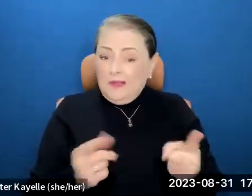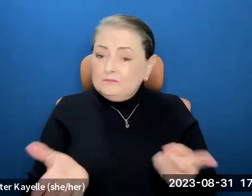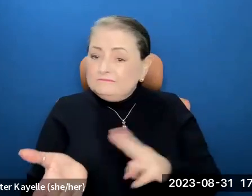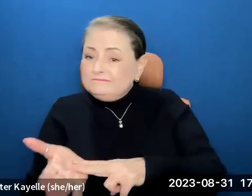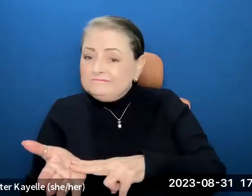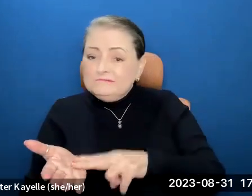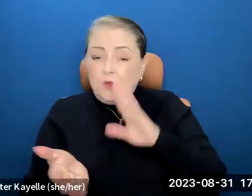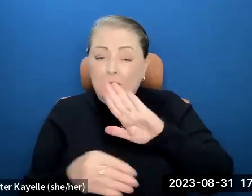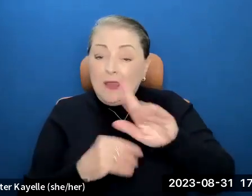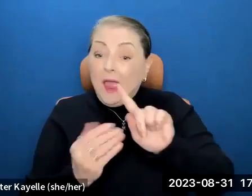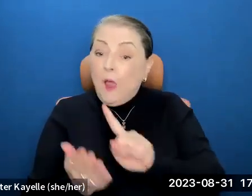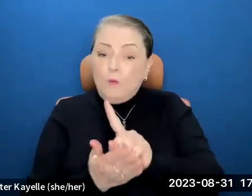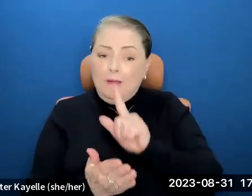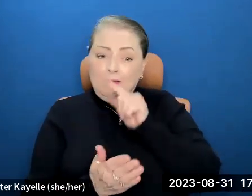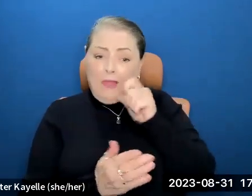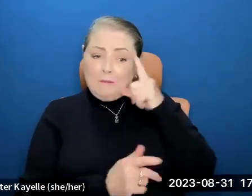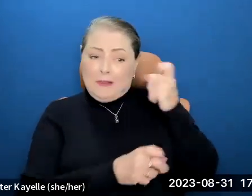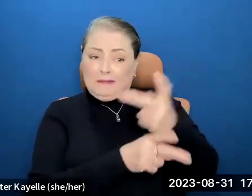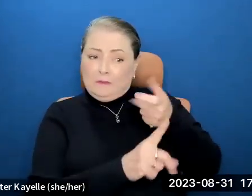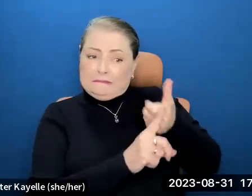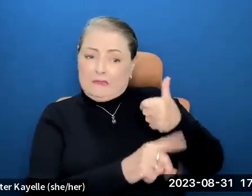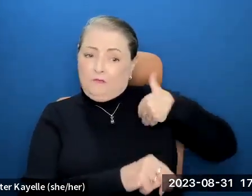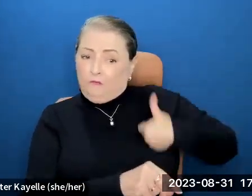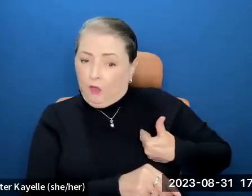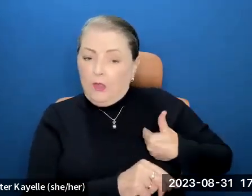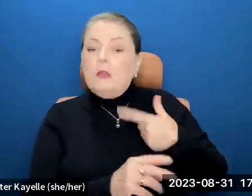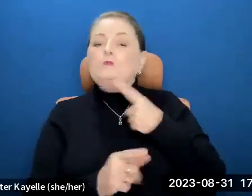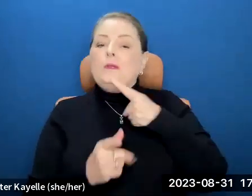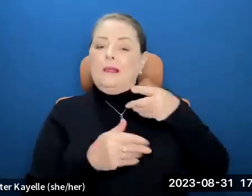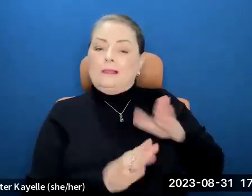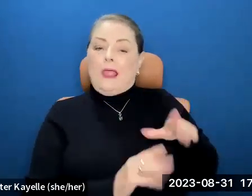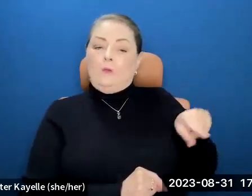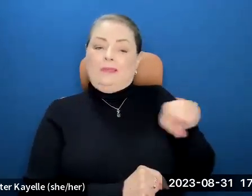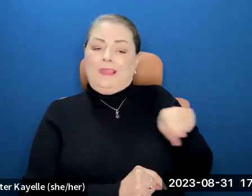fault of the supervisee so this process allows for supervisees to get approval